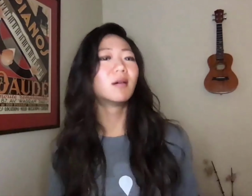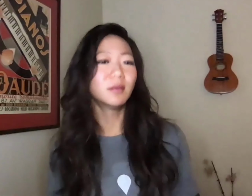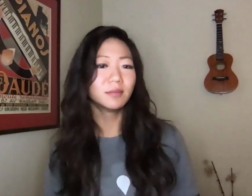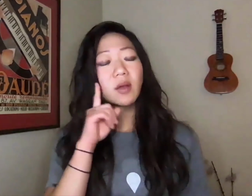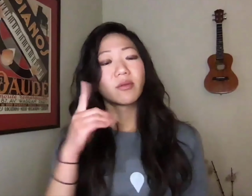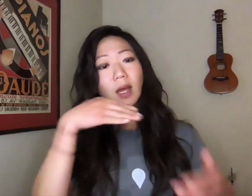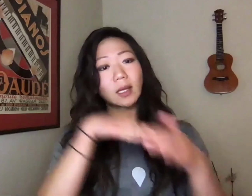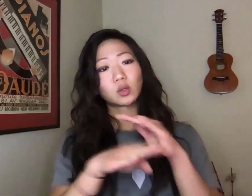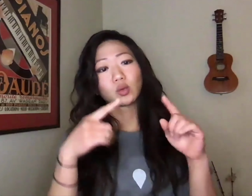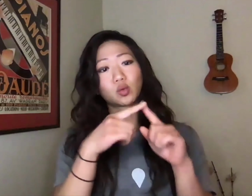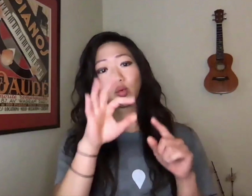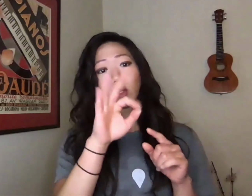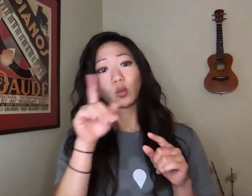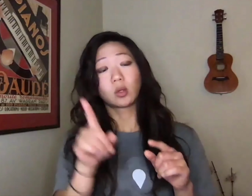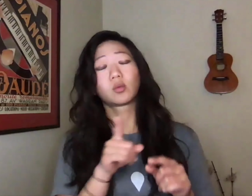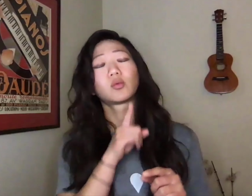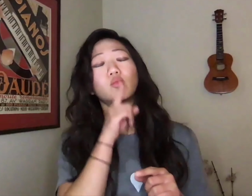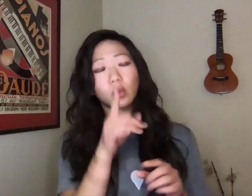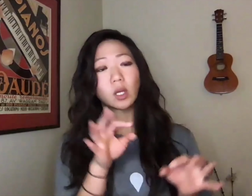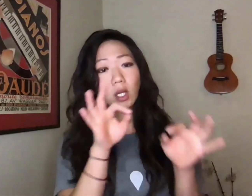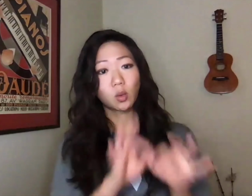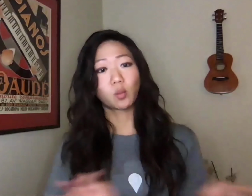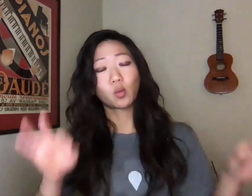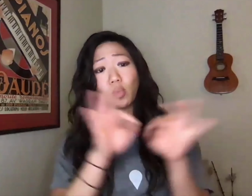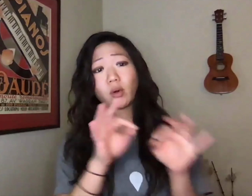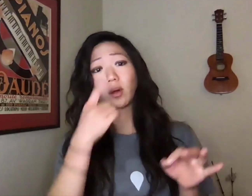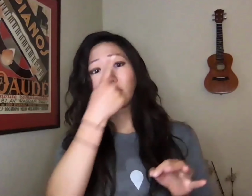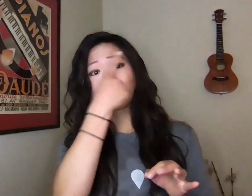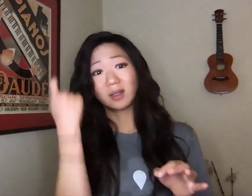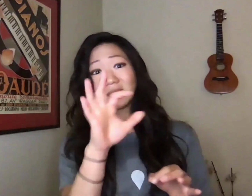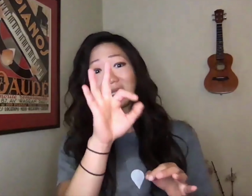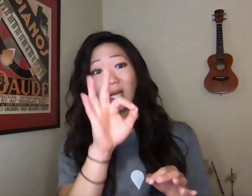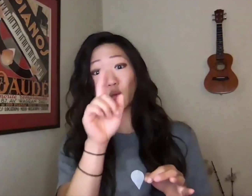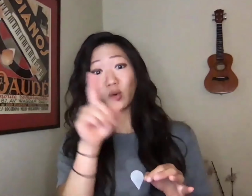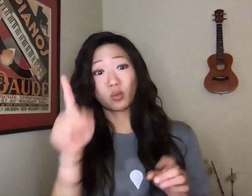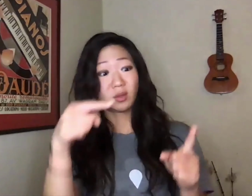The Deaf community is neglected when it comes to 9-1-1 calls,